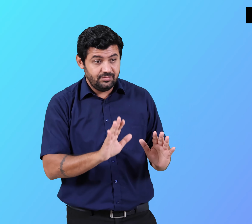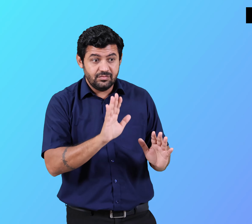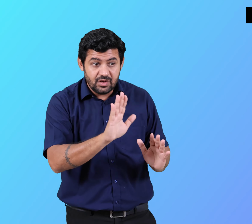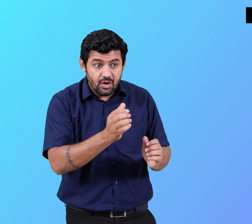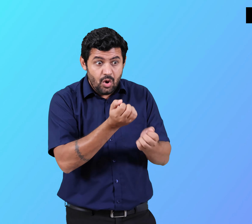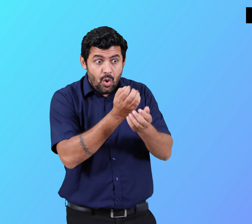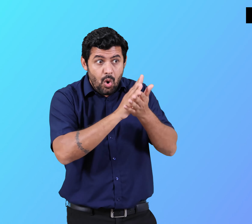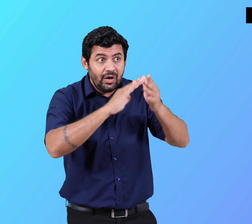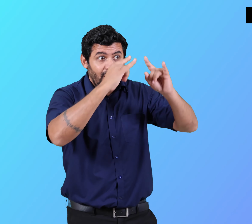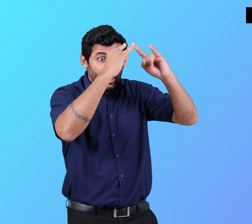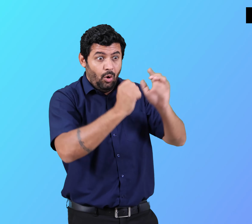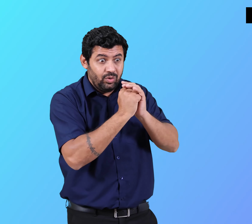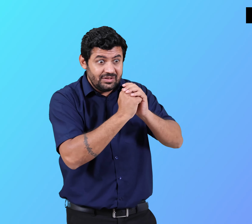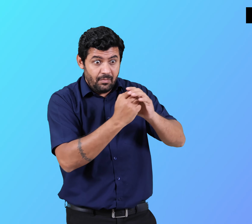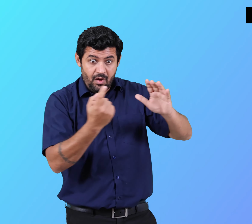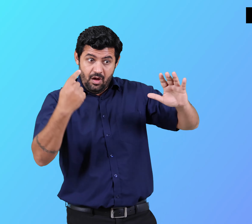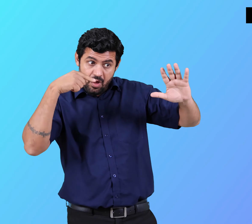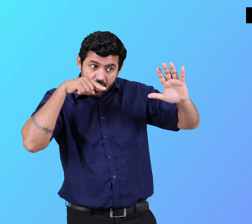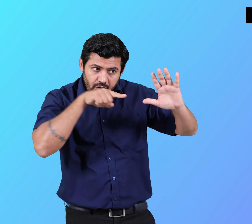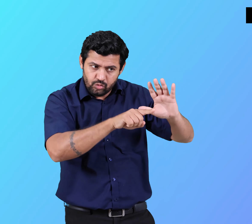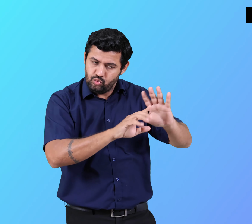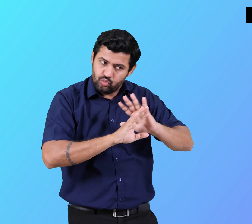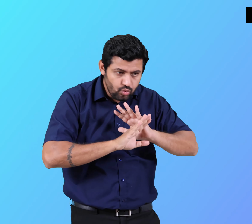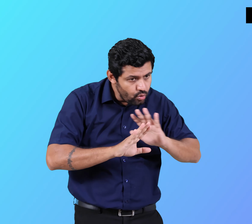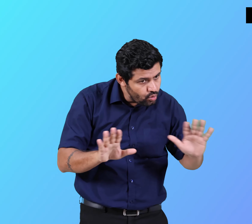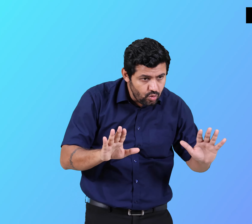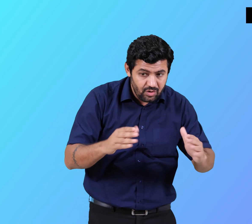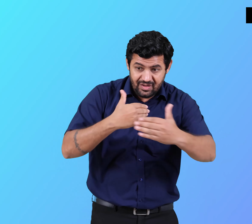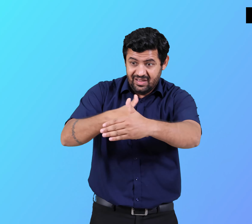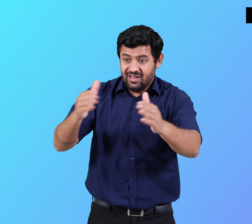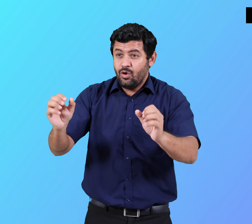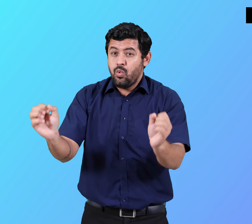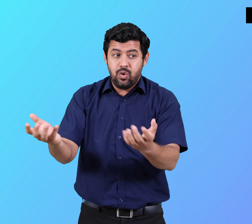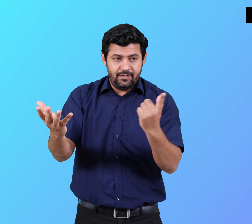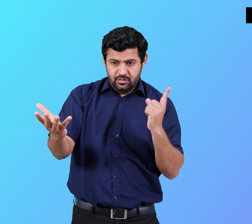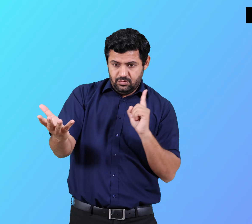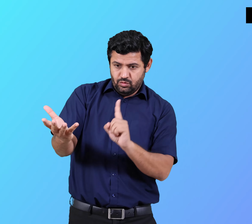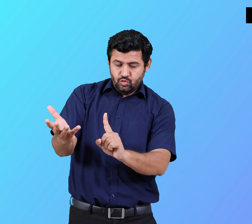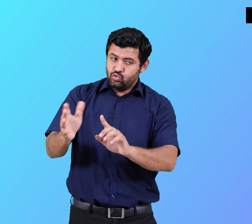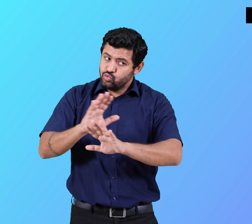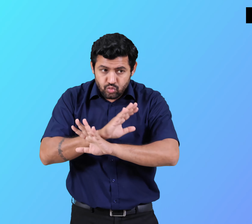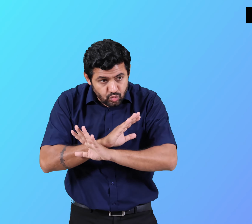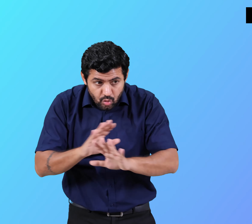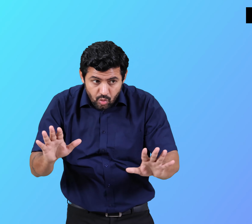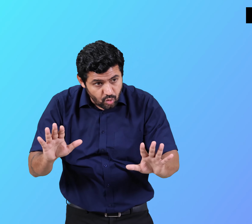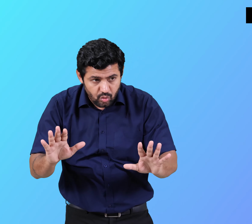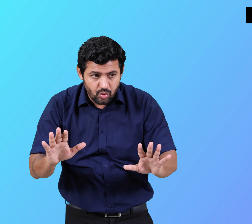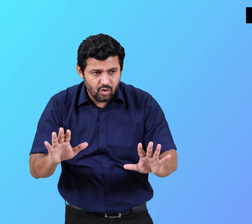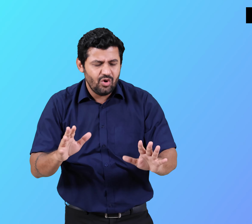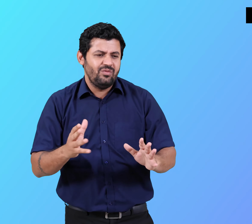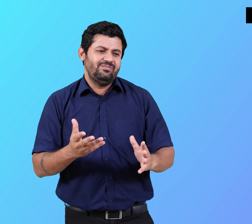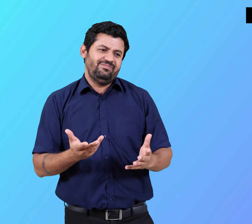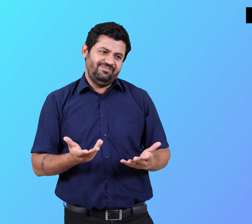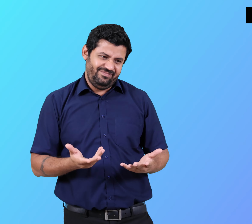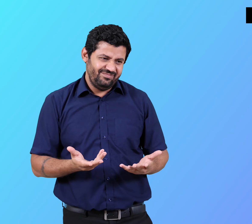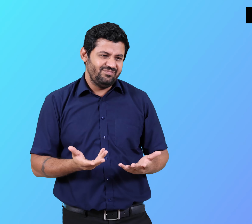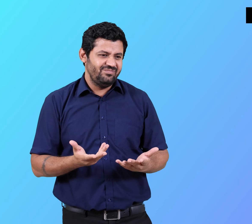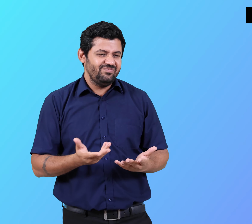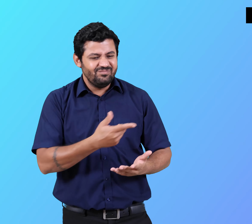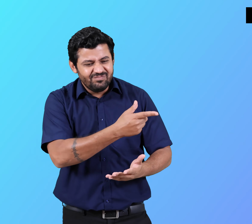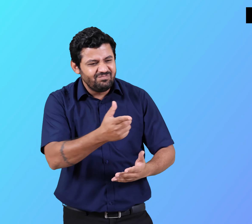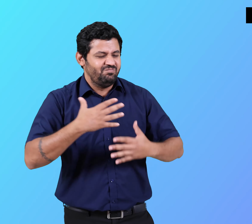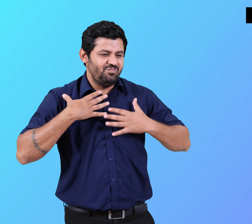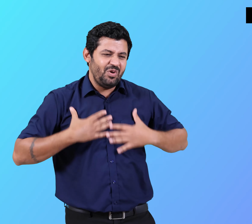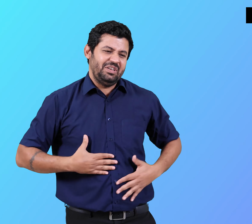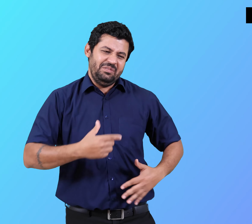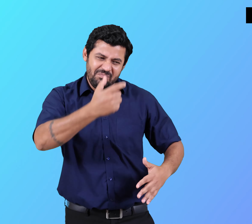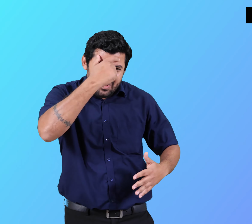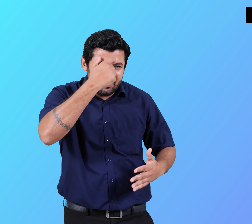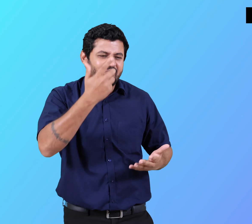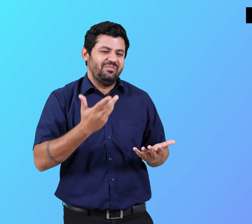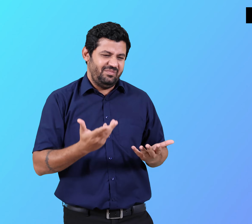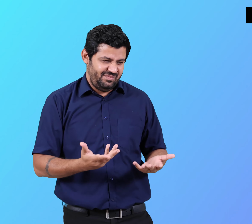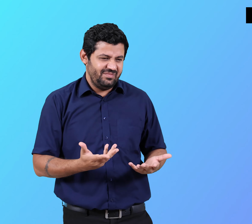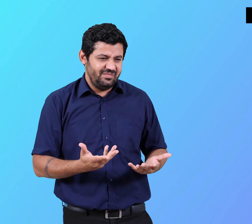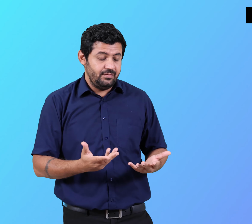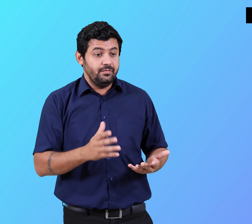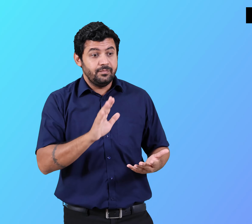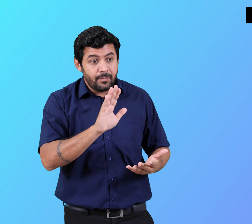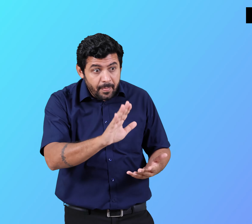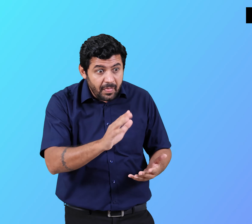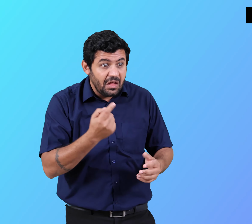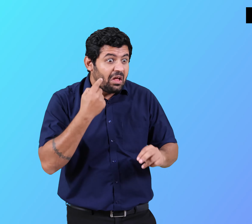But he cannot go near the curtain of the Most Holy Place, and he cannot go near the altar. This is because he has something